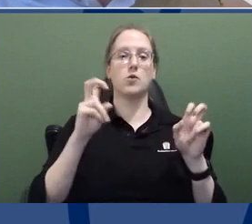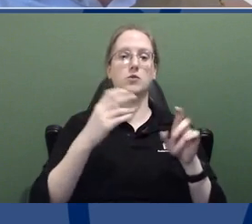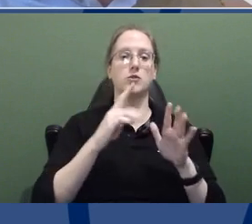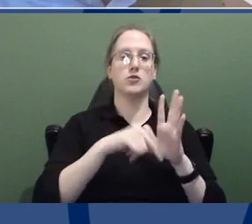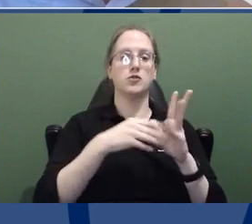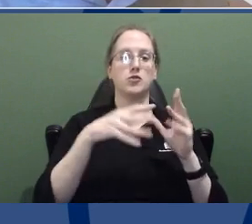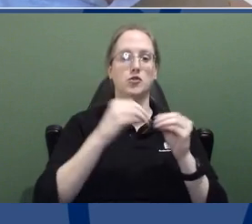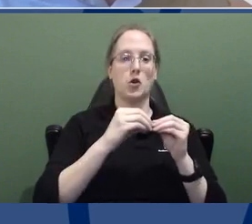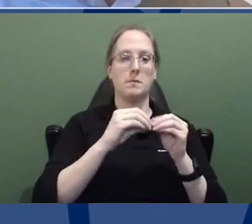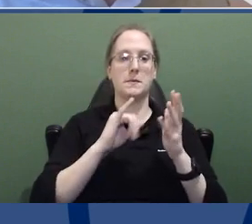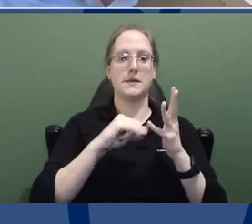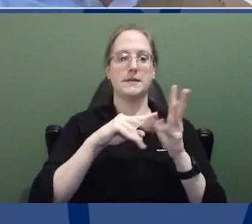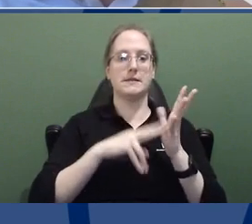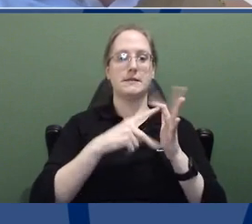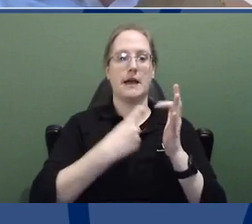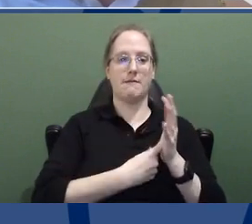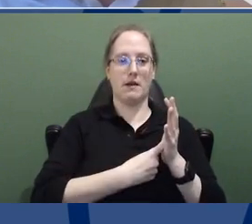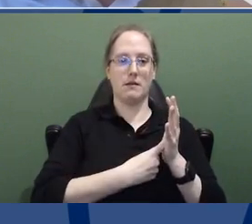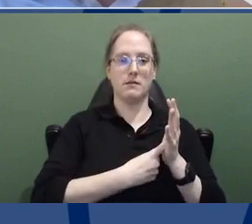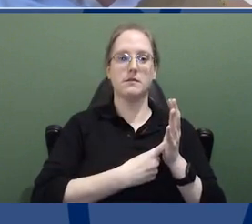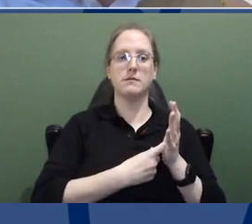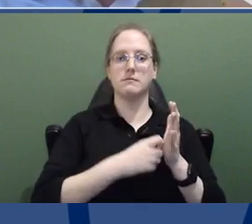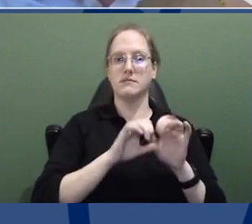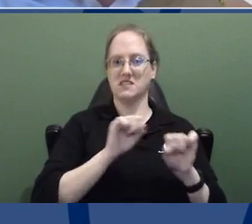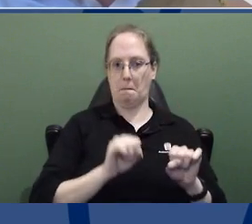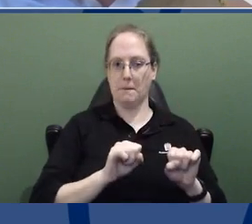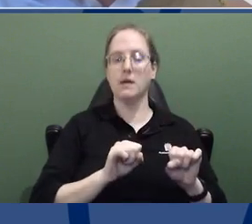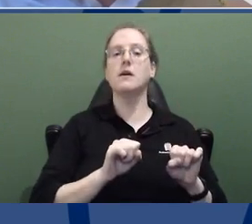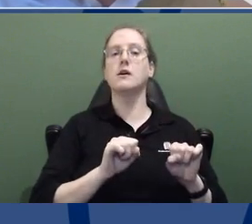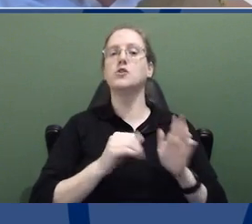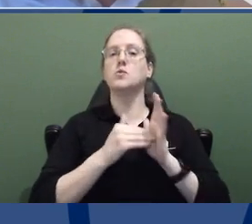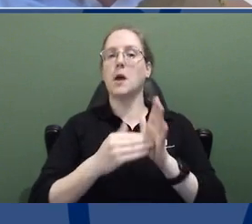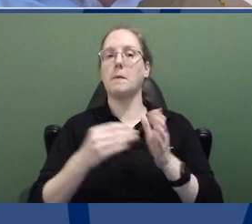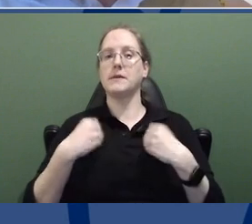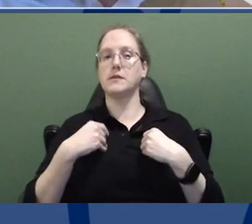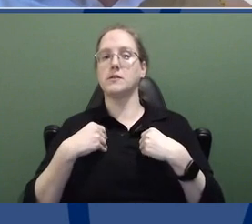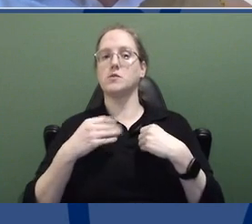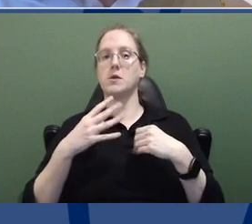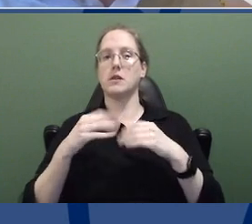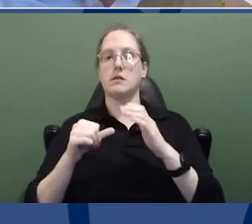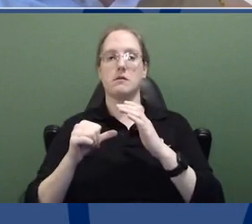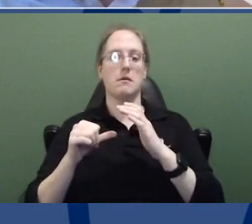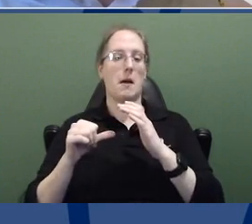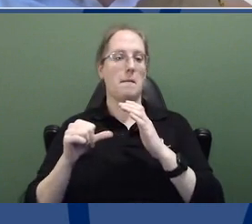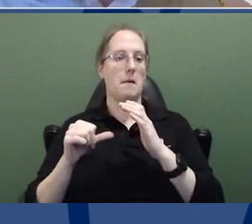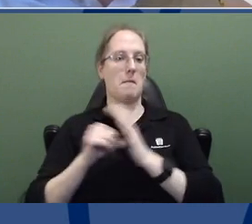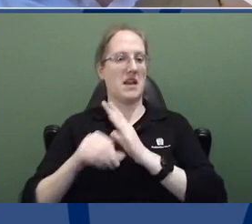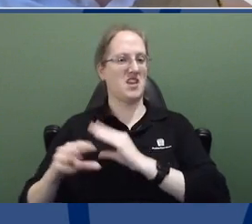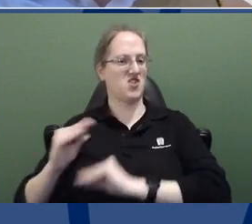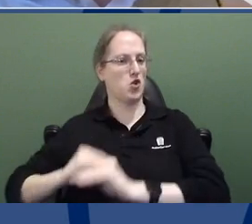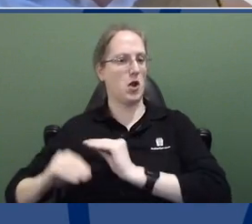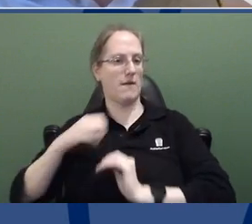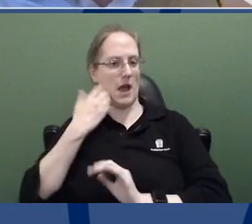fund businesses with a turnover up to $50 million. So the smaller business scheme really